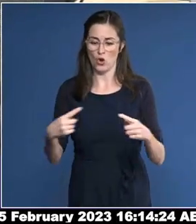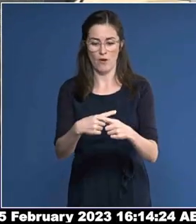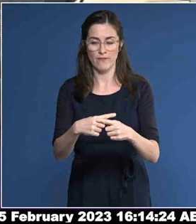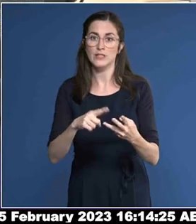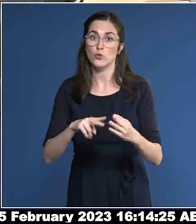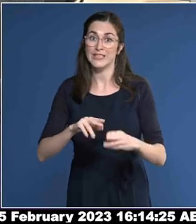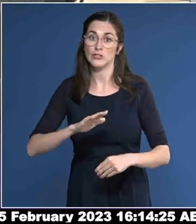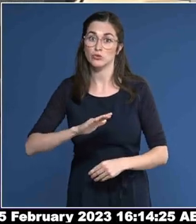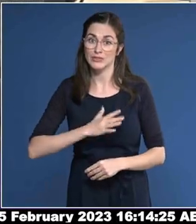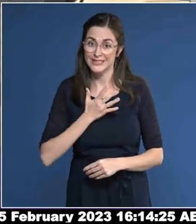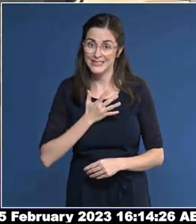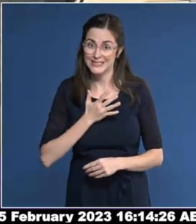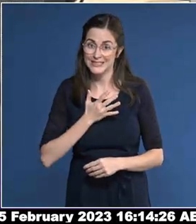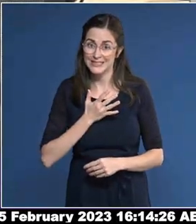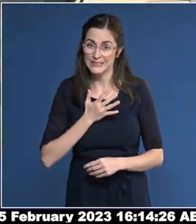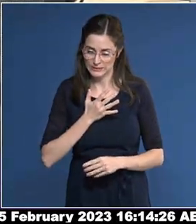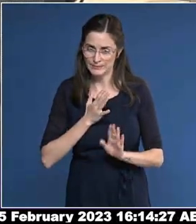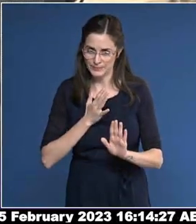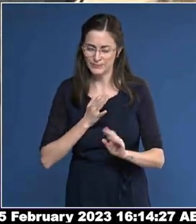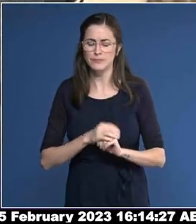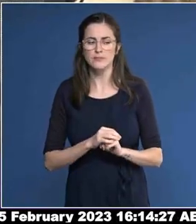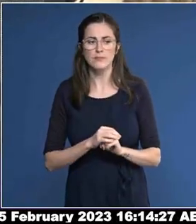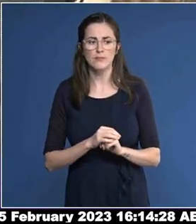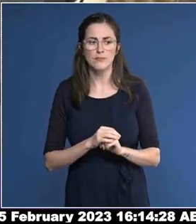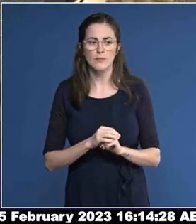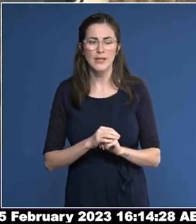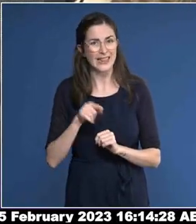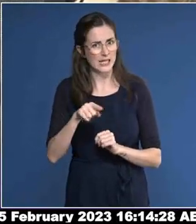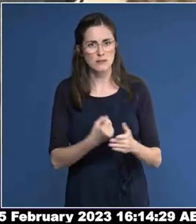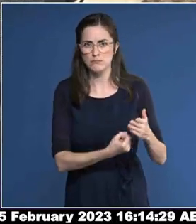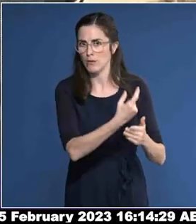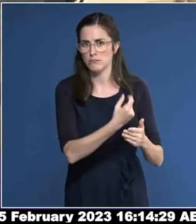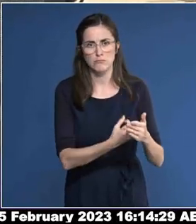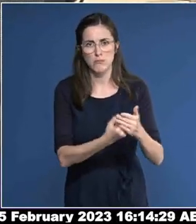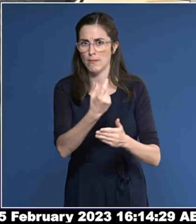And so the question that has arisen in a number of hearings in this Royal Commission,